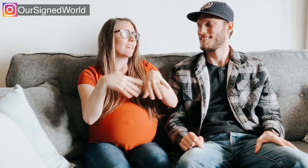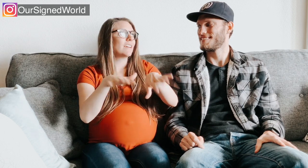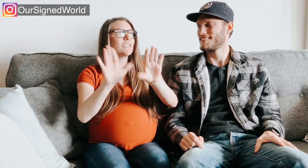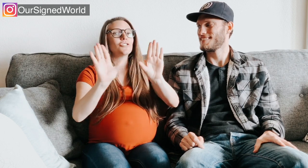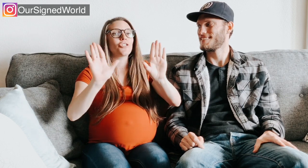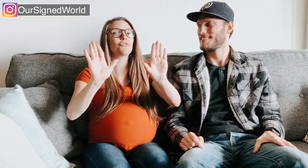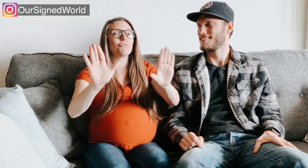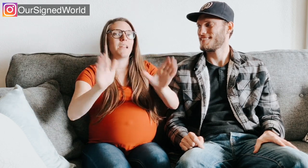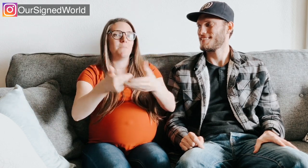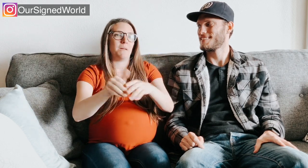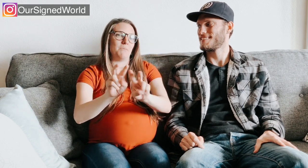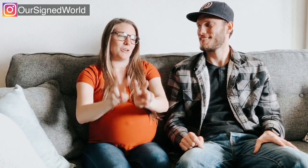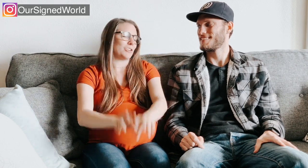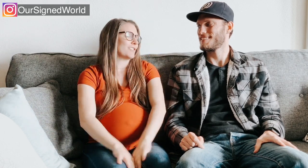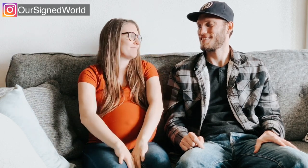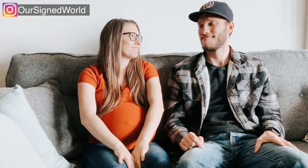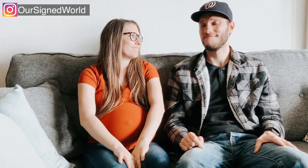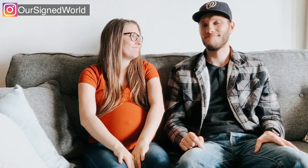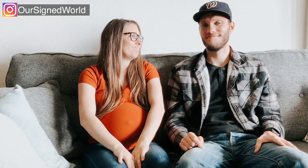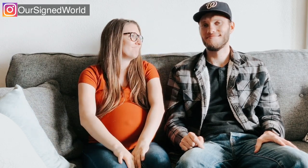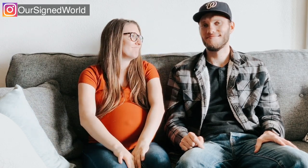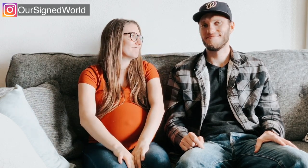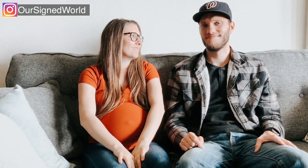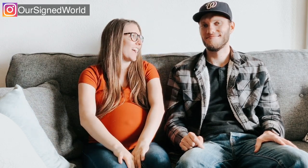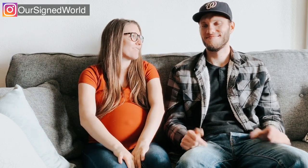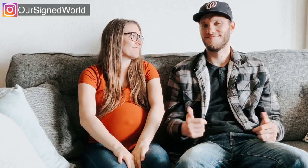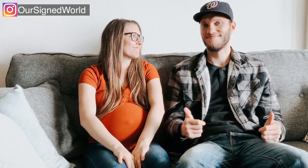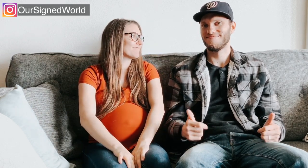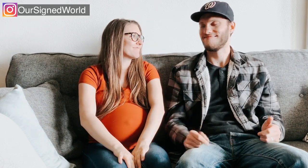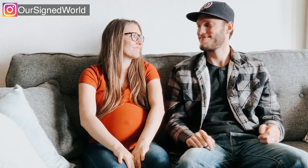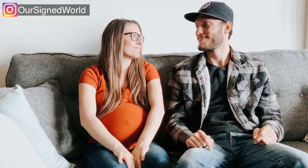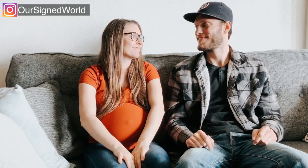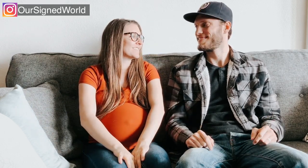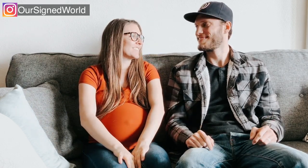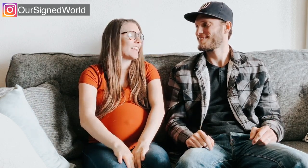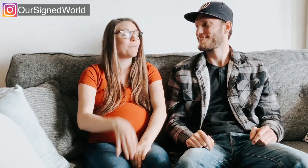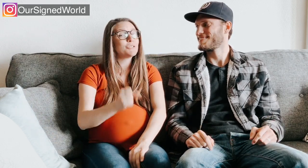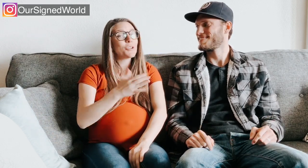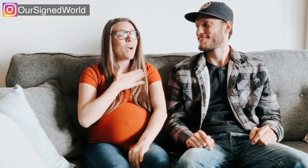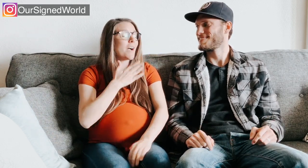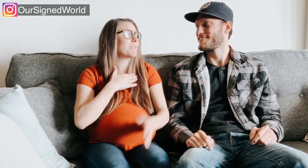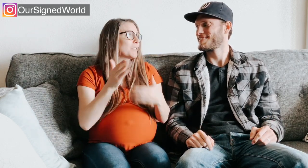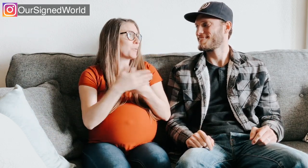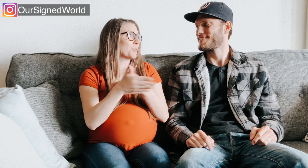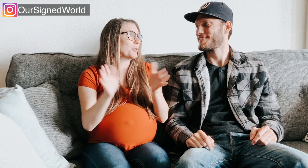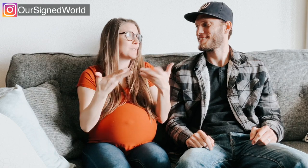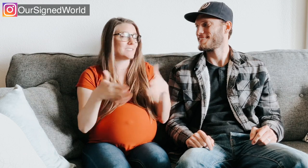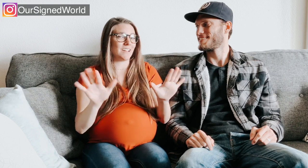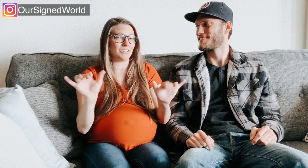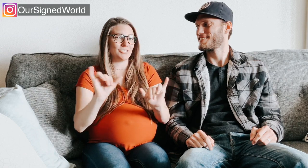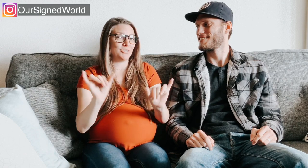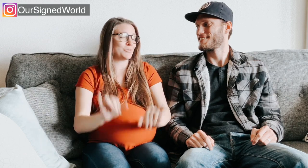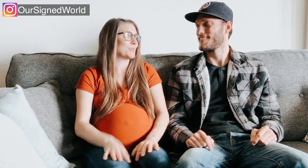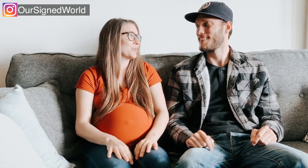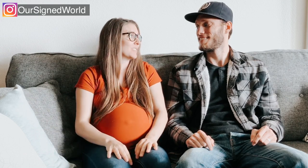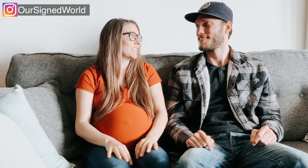It's a great baby monitor. I'm so happy the room is done too!